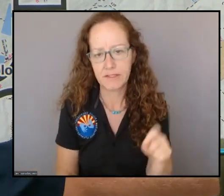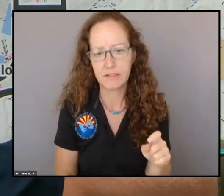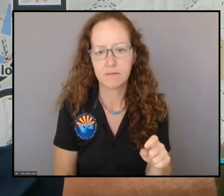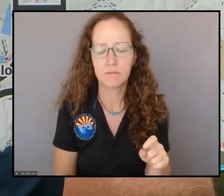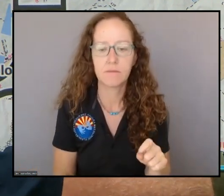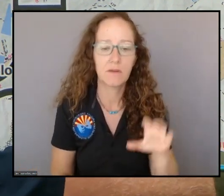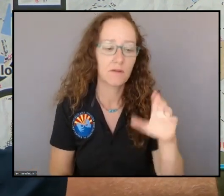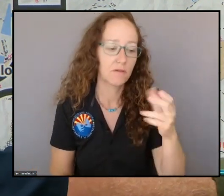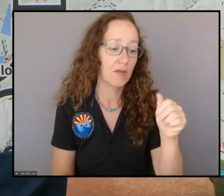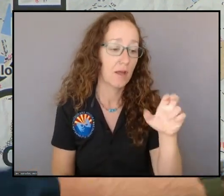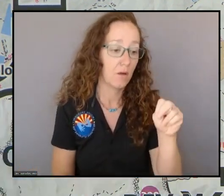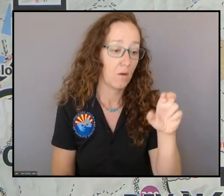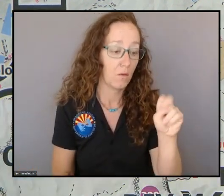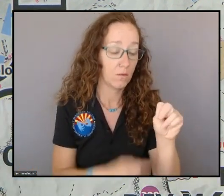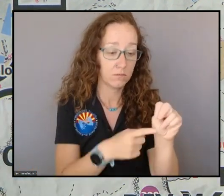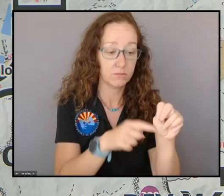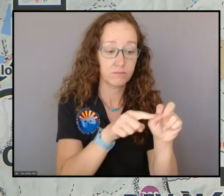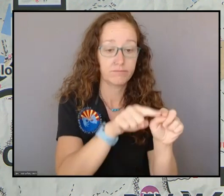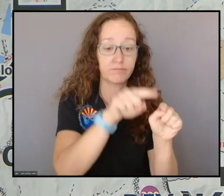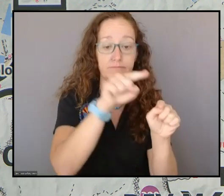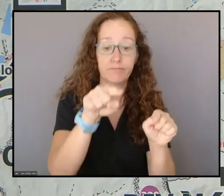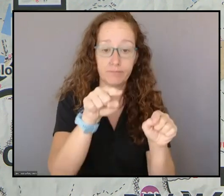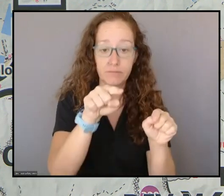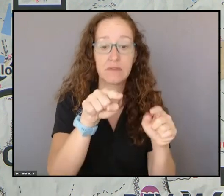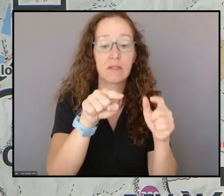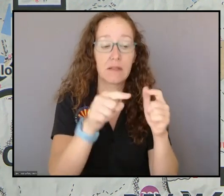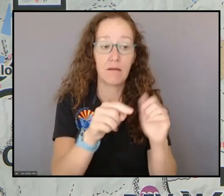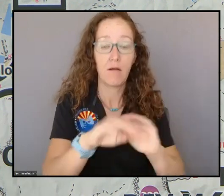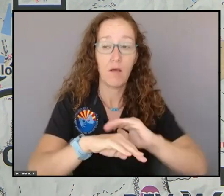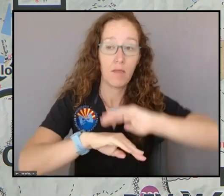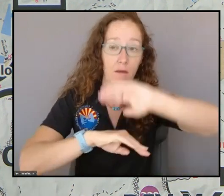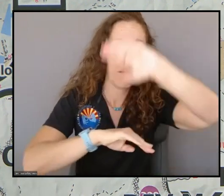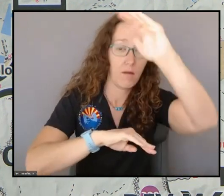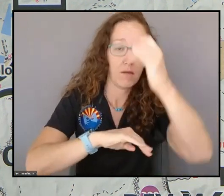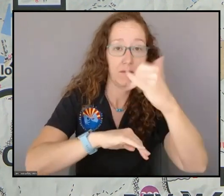Up on the hillside there, there's still some smoke showing along handline and we have crews in there working